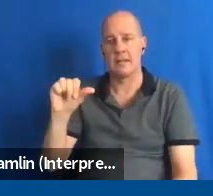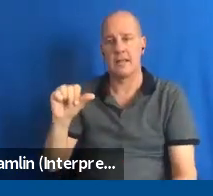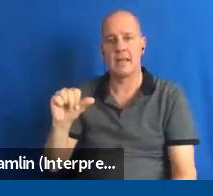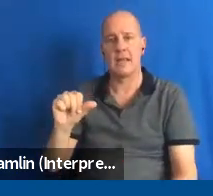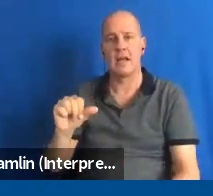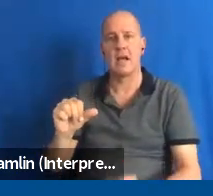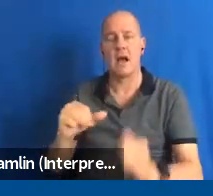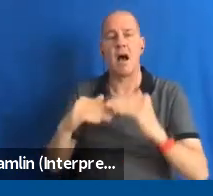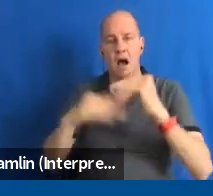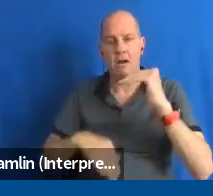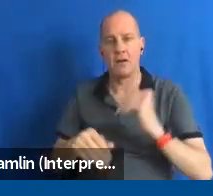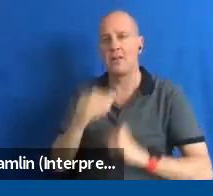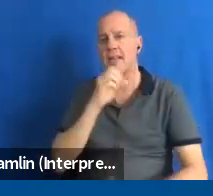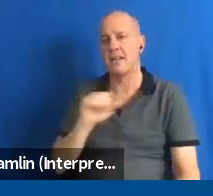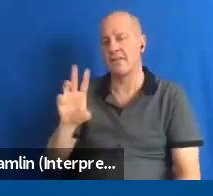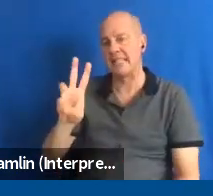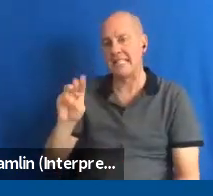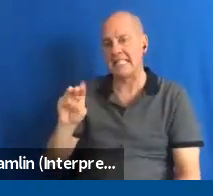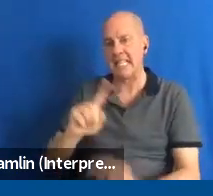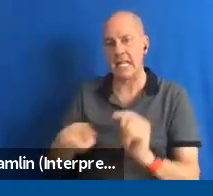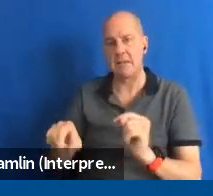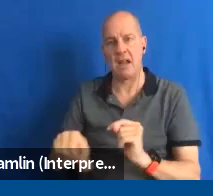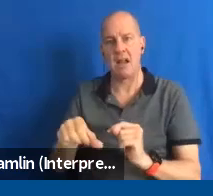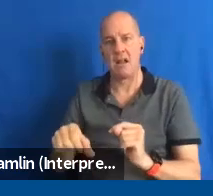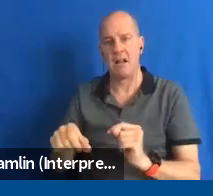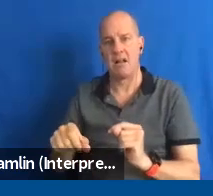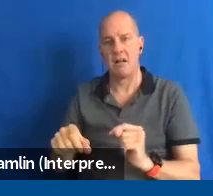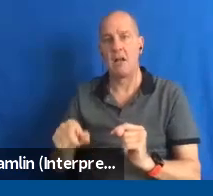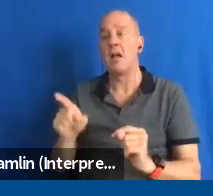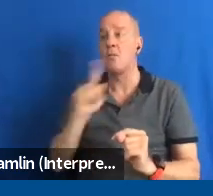who otherwise met the qualifications for the services, including being at